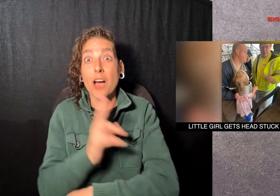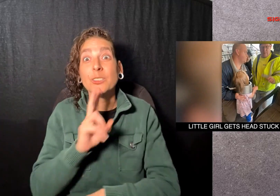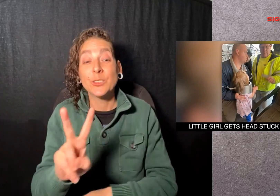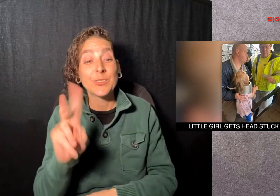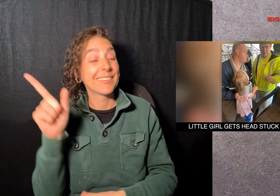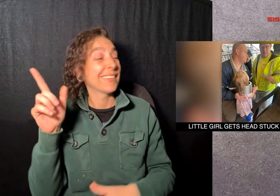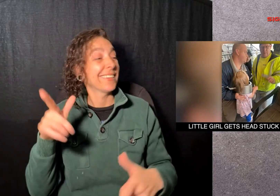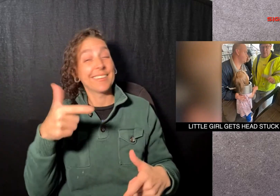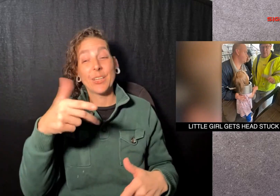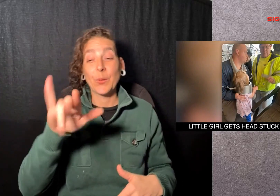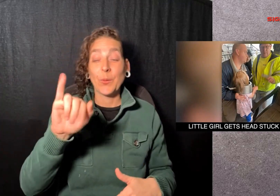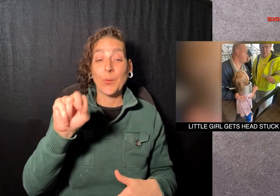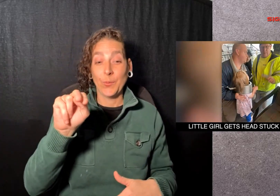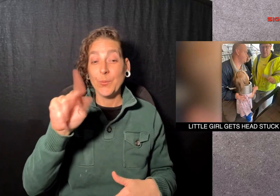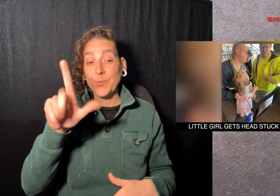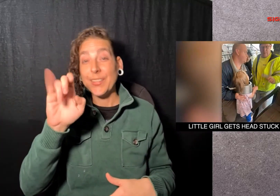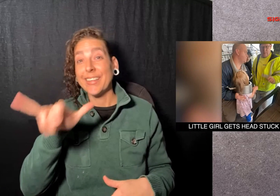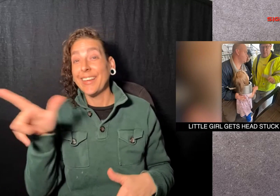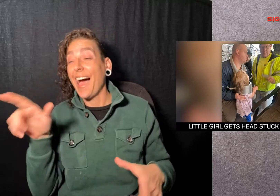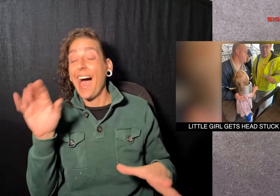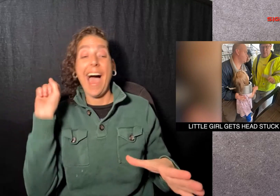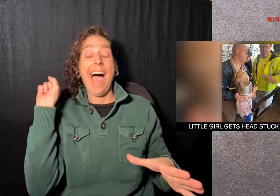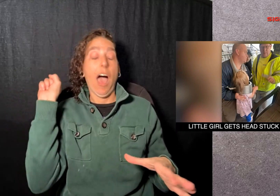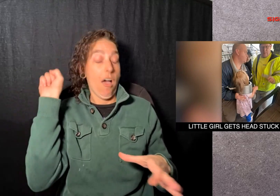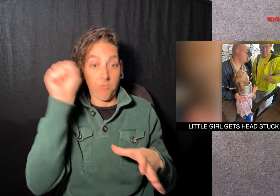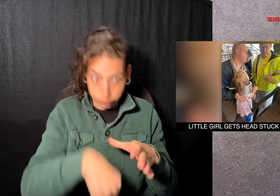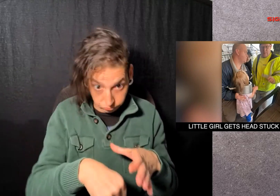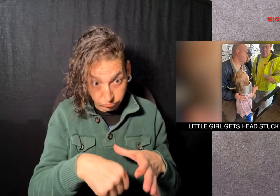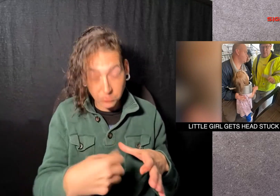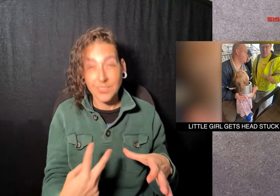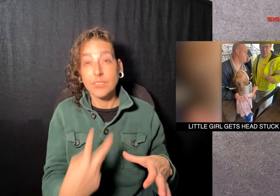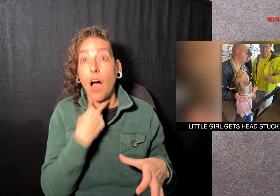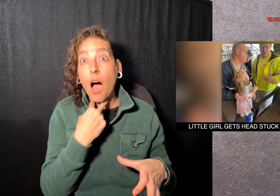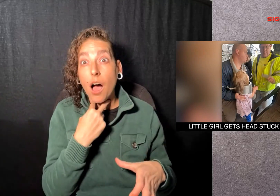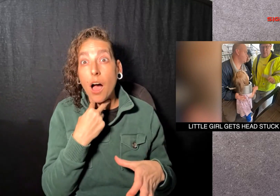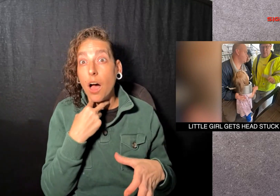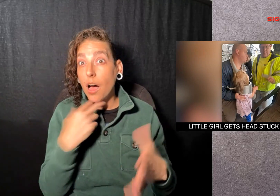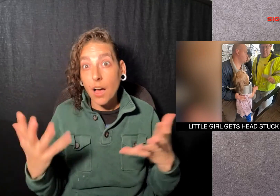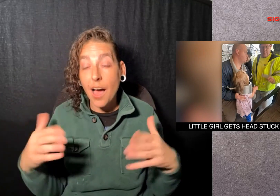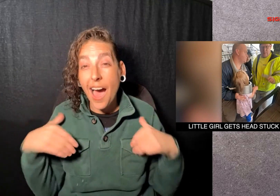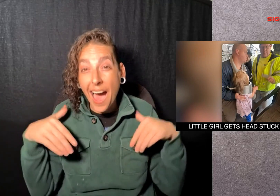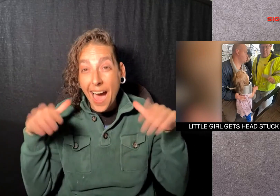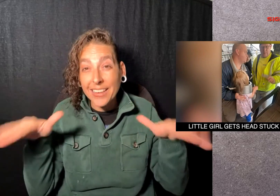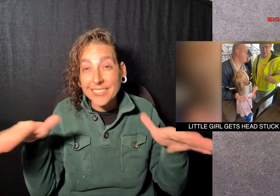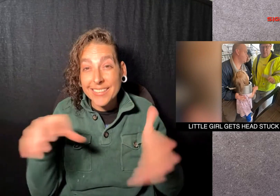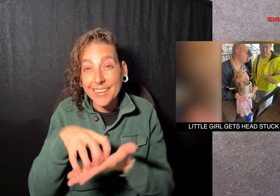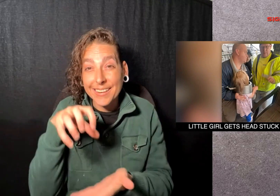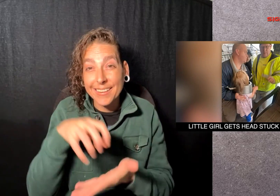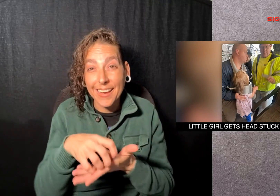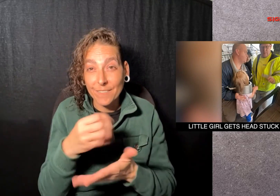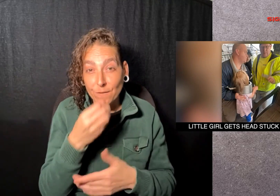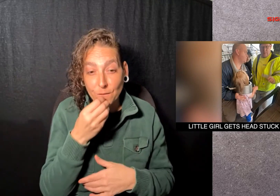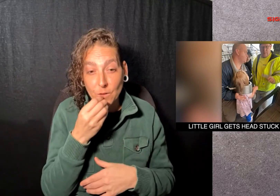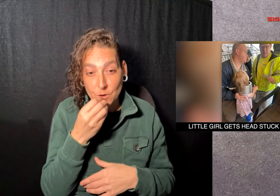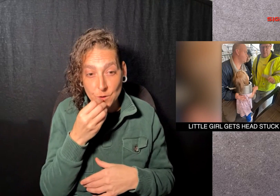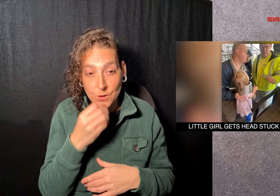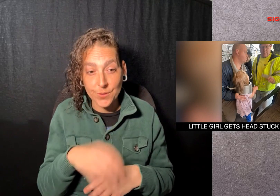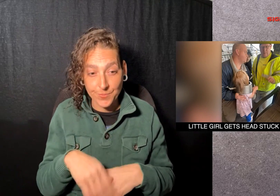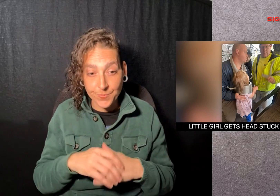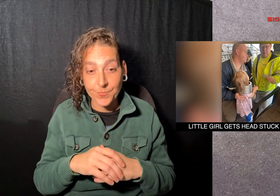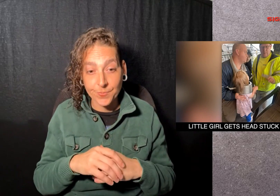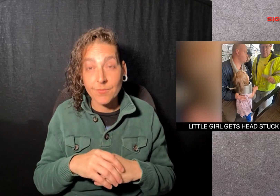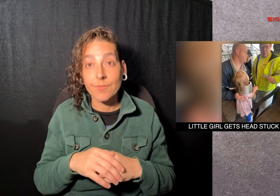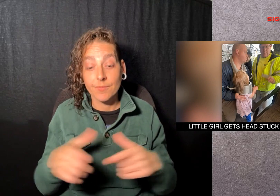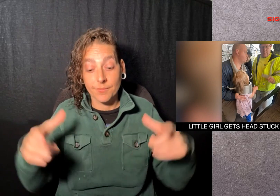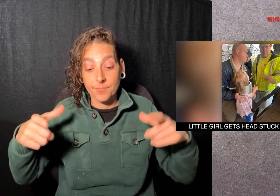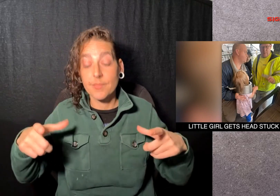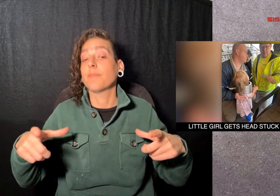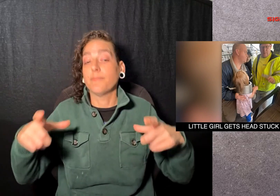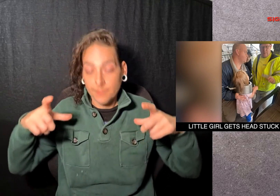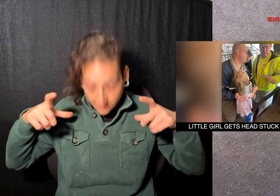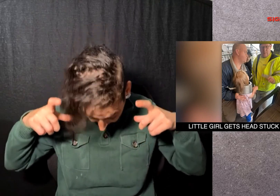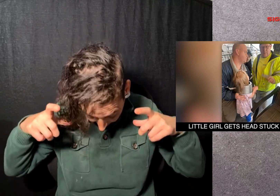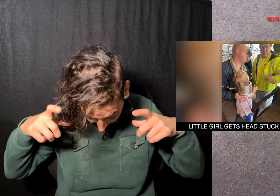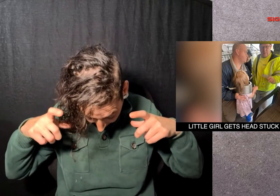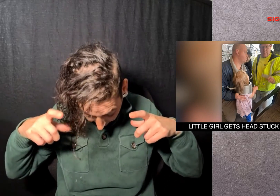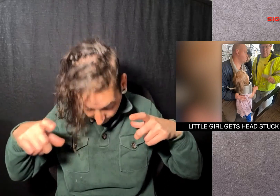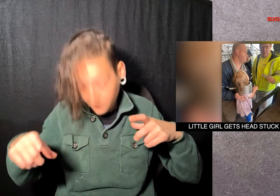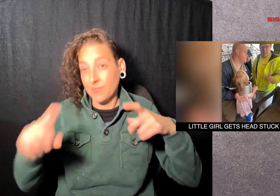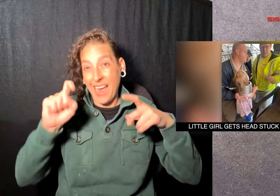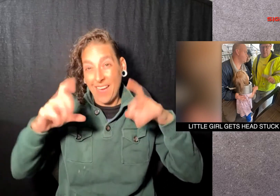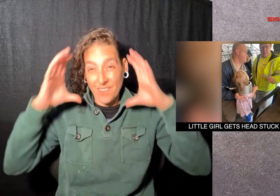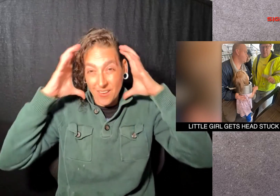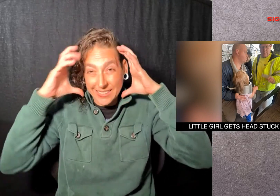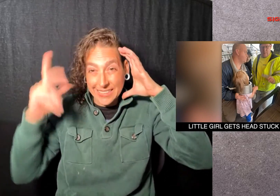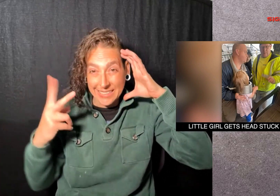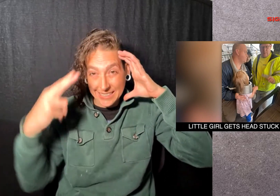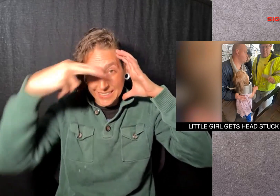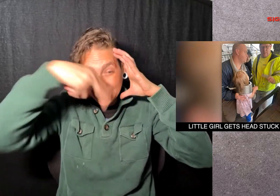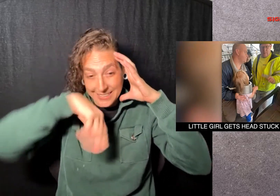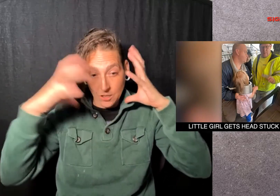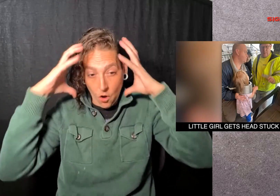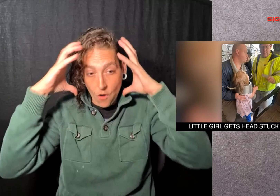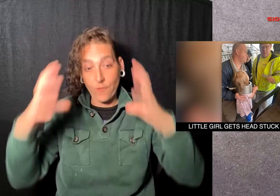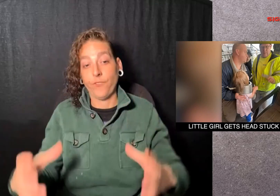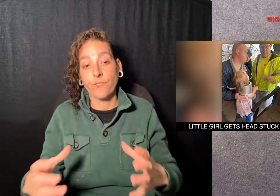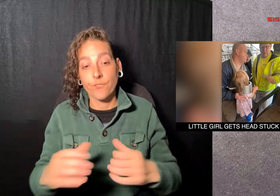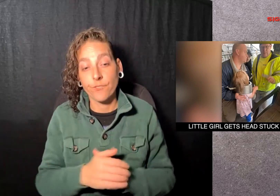Quinnley got her head stuck in an angel food cake pan with this middle section removed